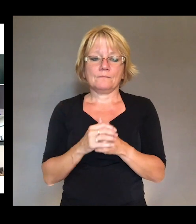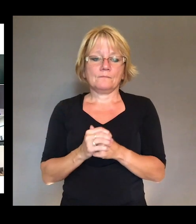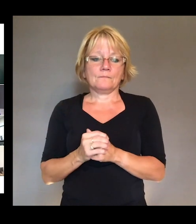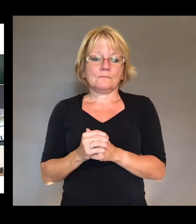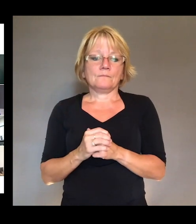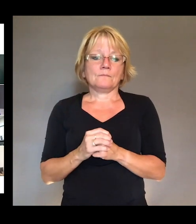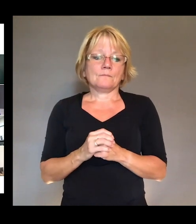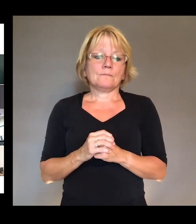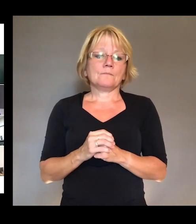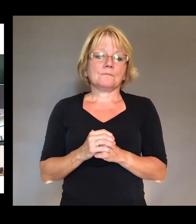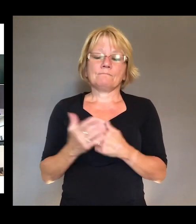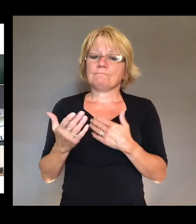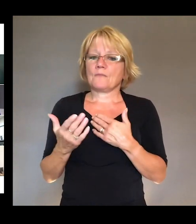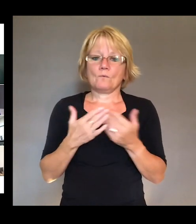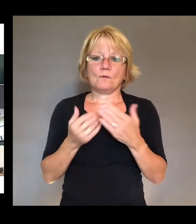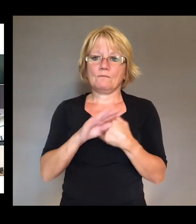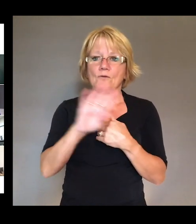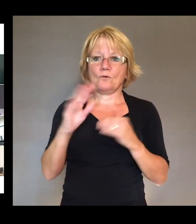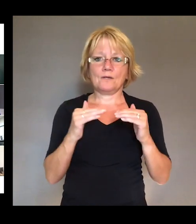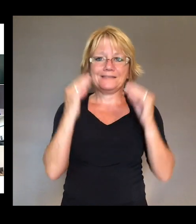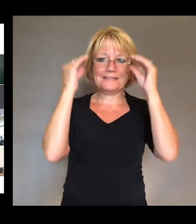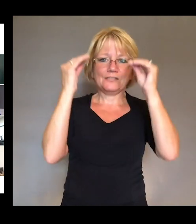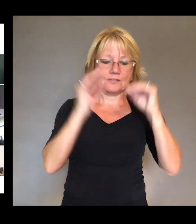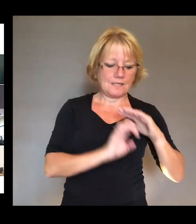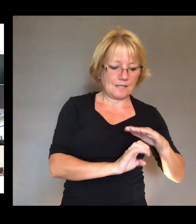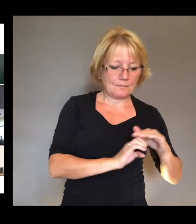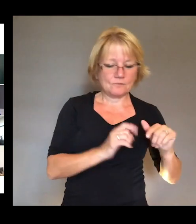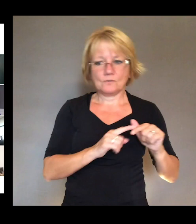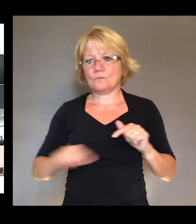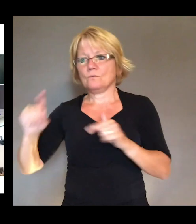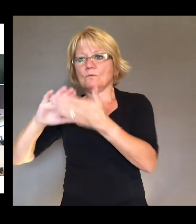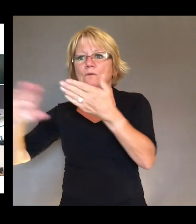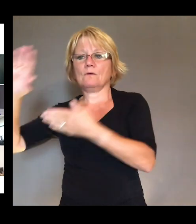especially whatever level of teaching you are. Or if they know someone out in the community